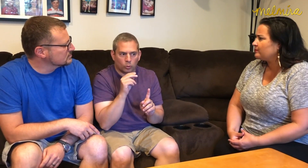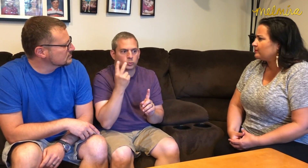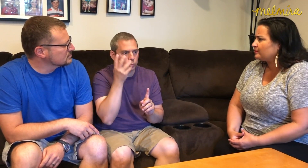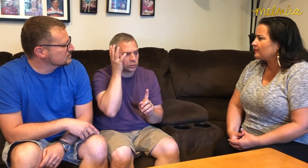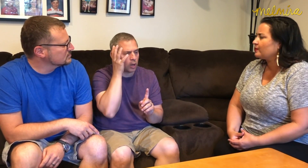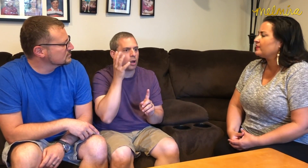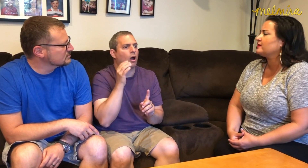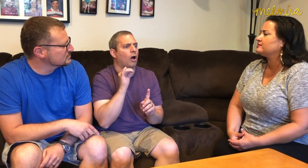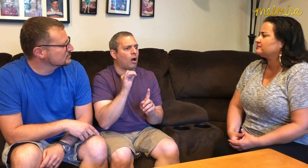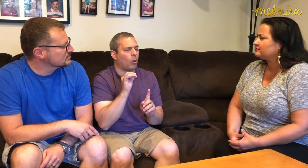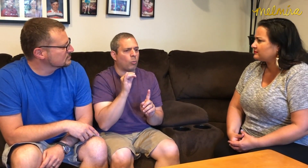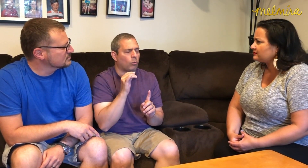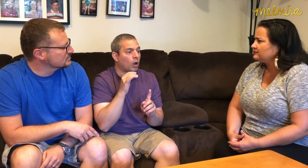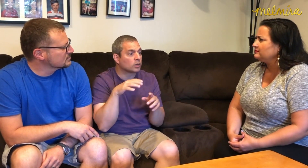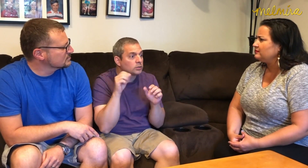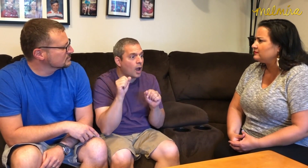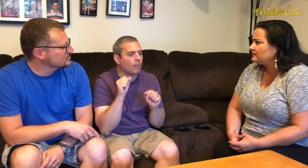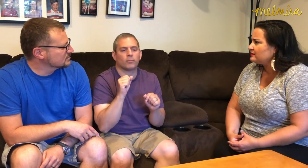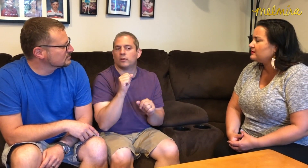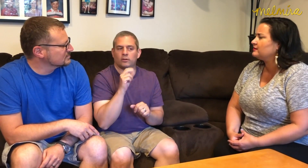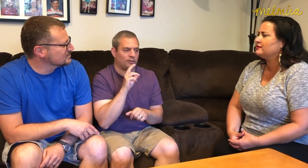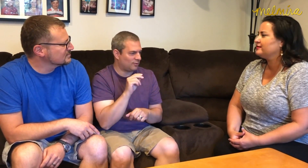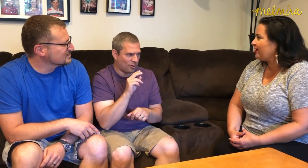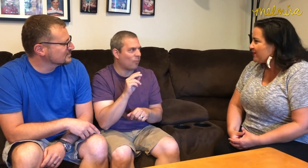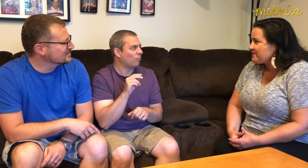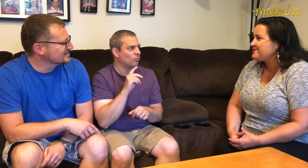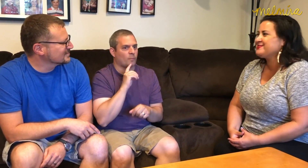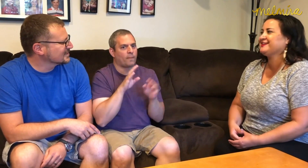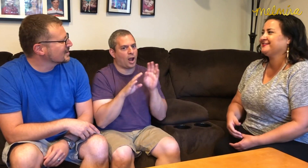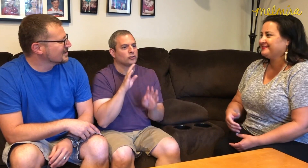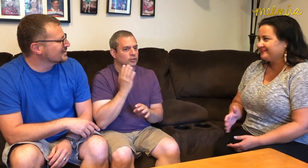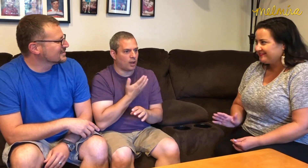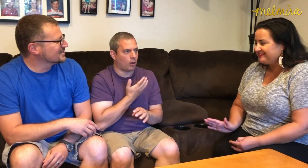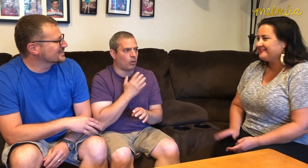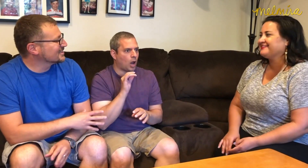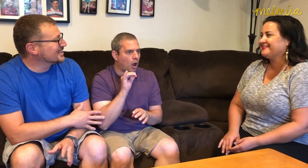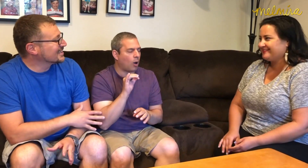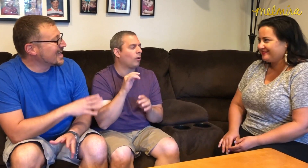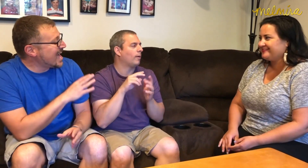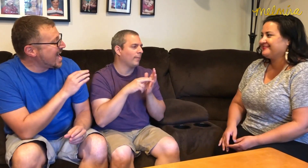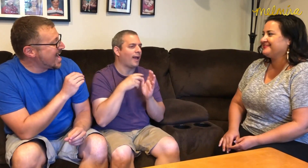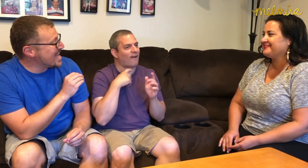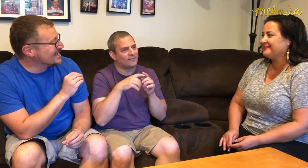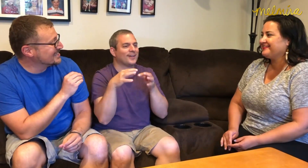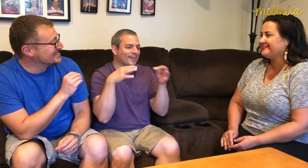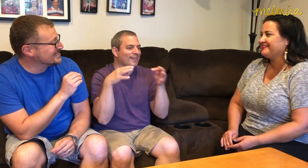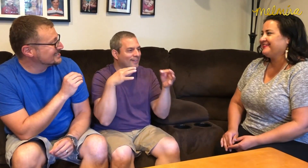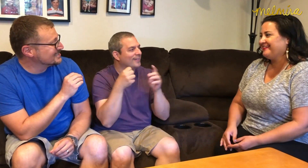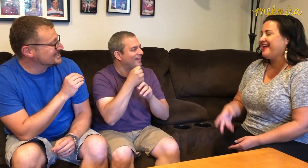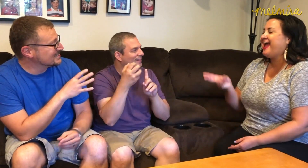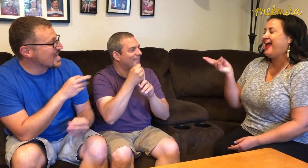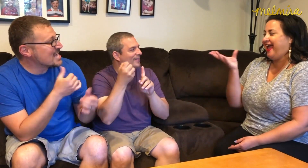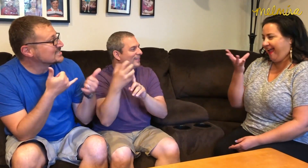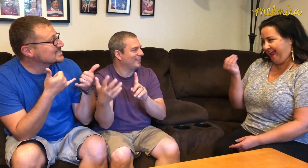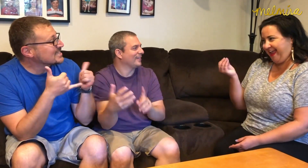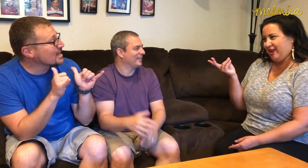There's no mom, only two dads. Oh! Are they adopted? No, they are biologically ours. OH! That means we've to elaborate on all of our answers.